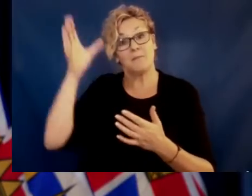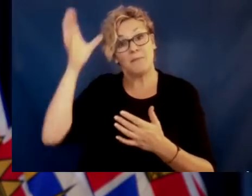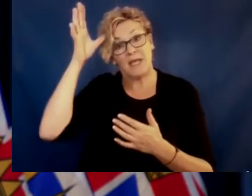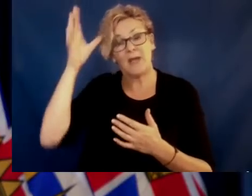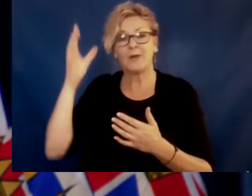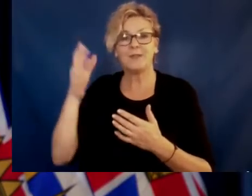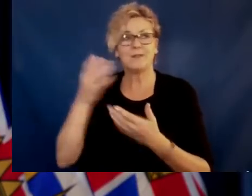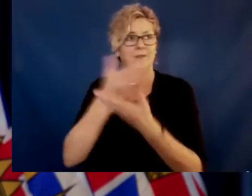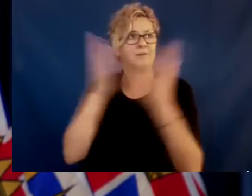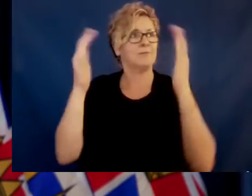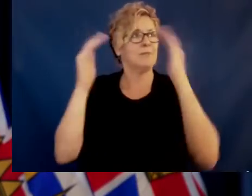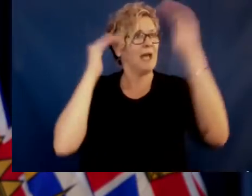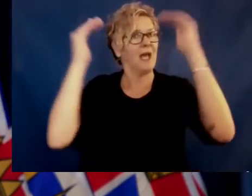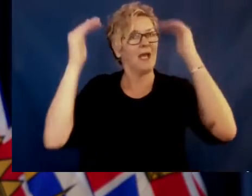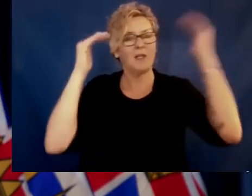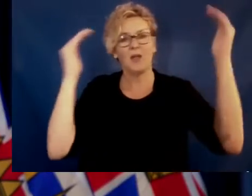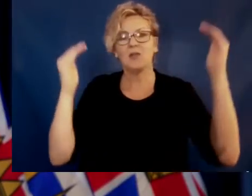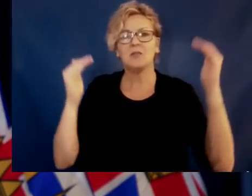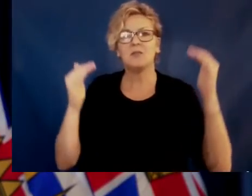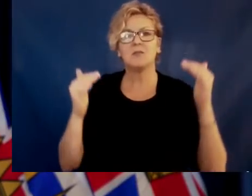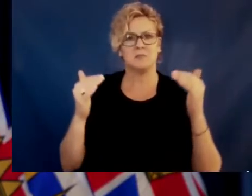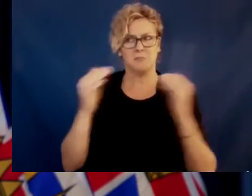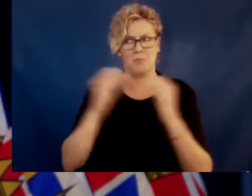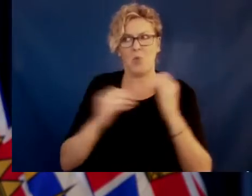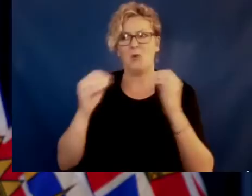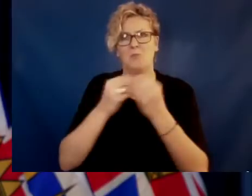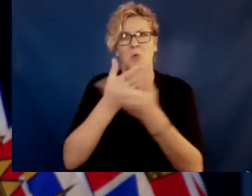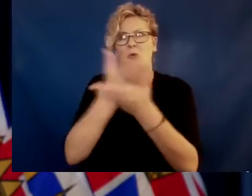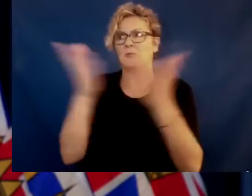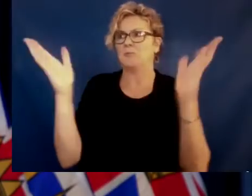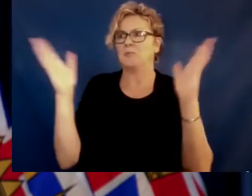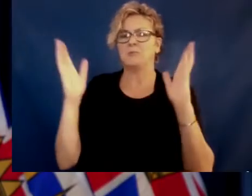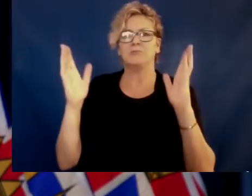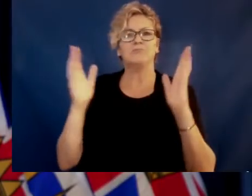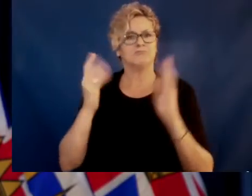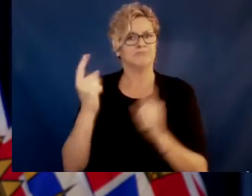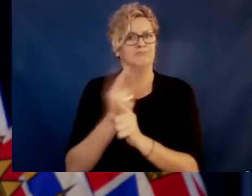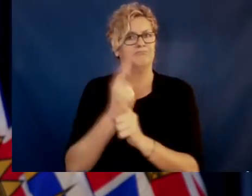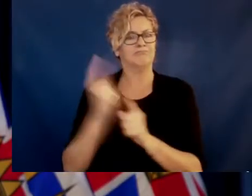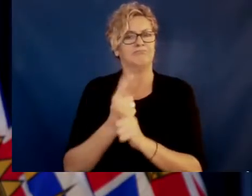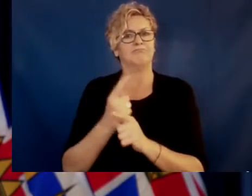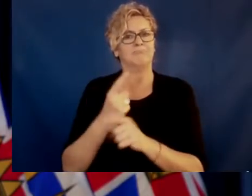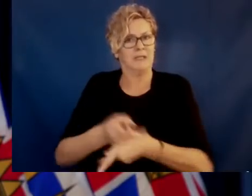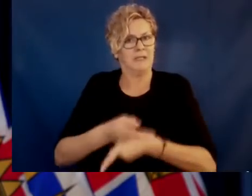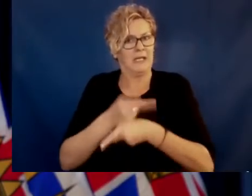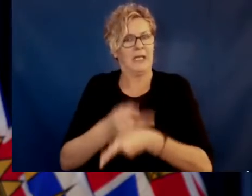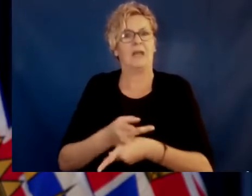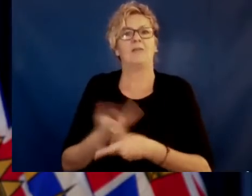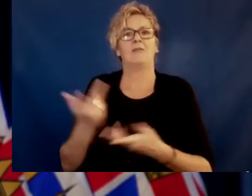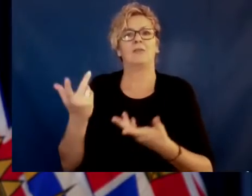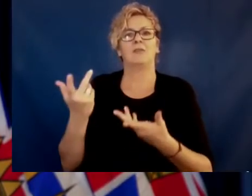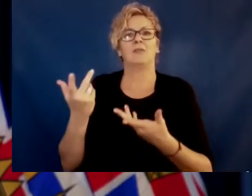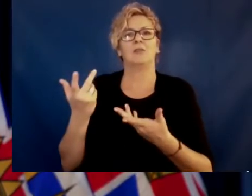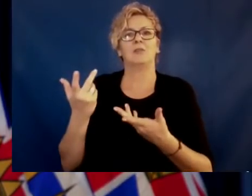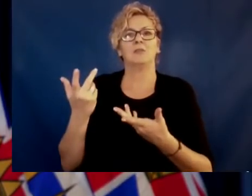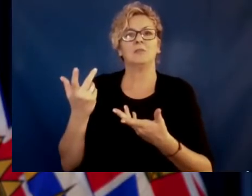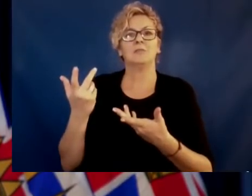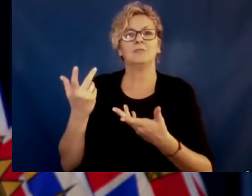But there seems to be very little going on with the children in the schools. Not that we're enforcing this on the schools or